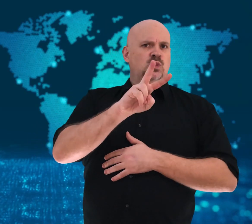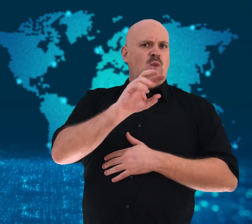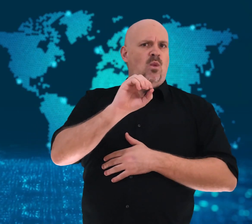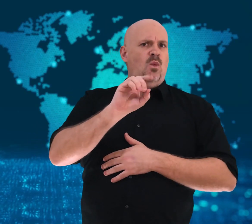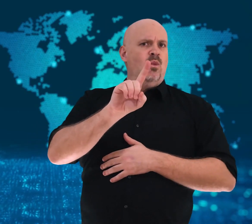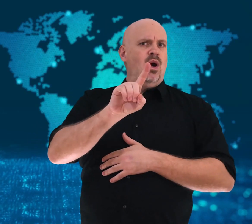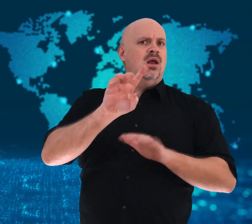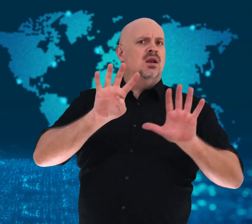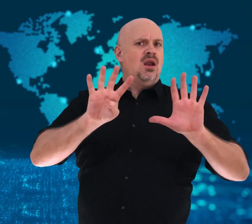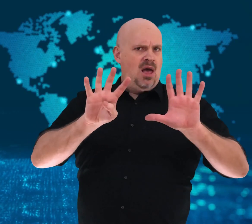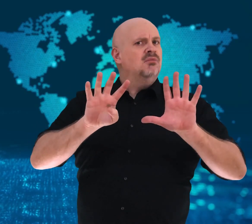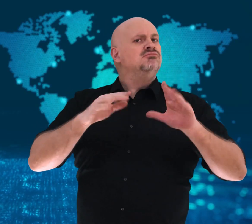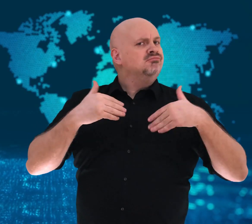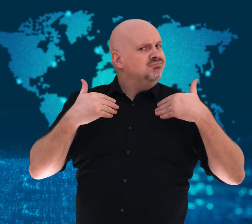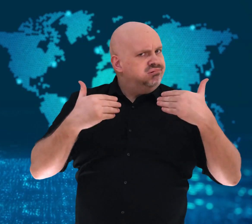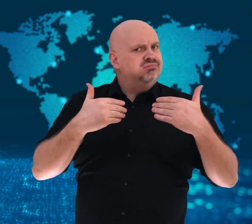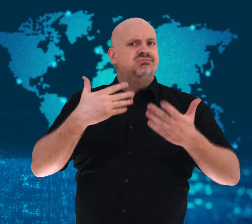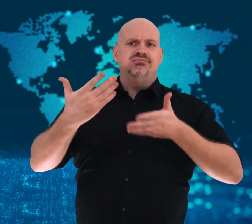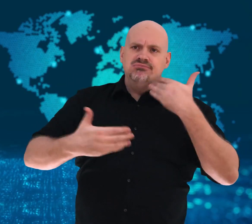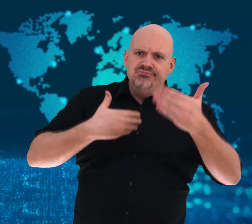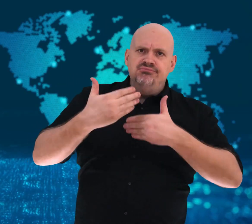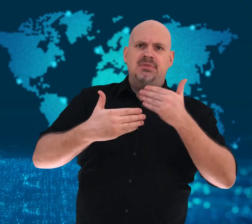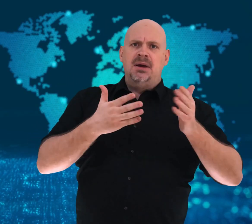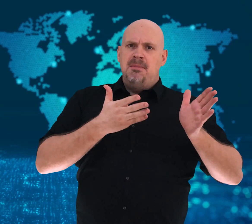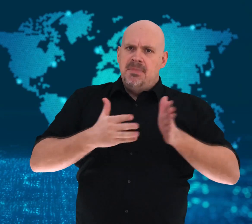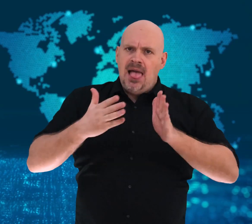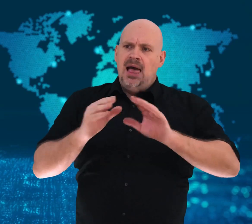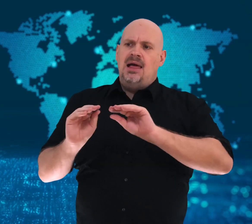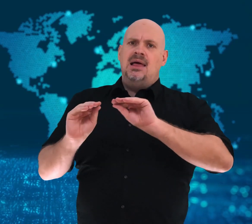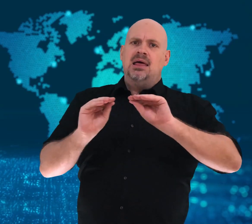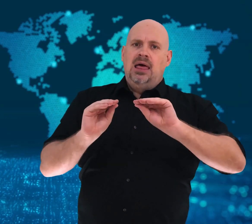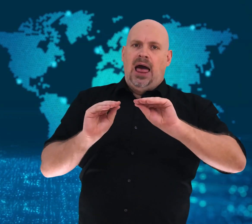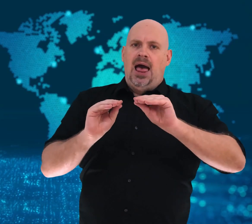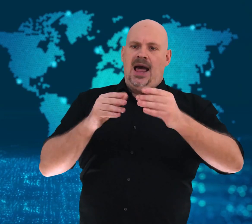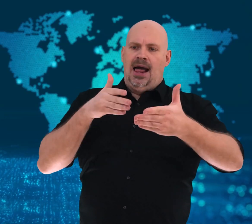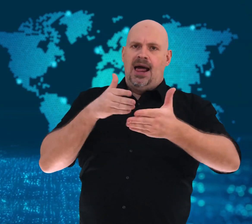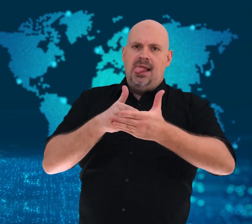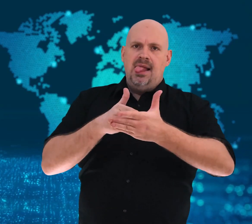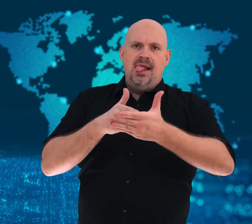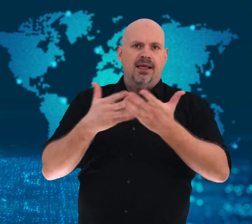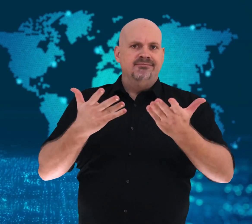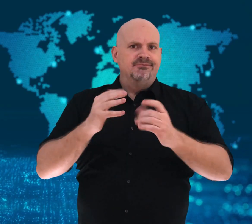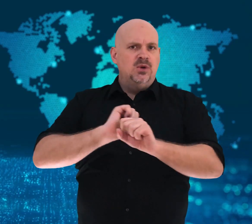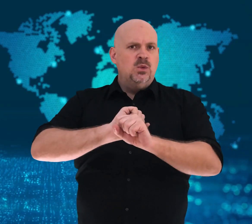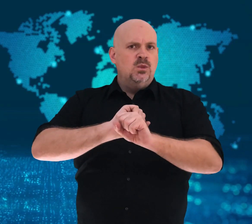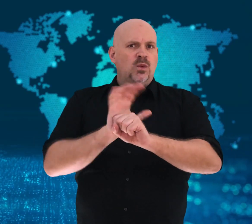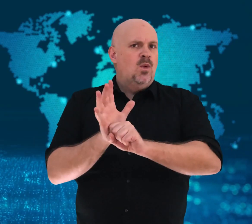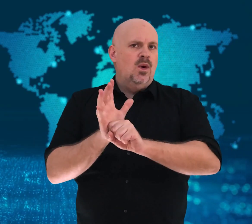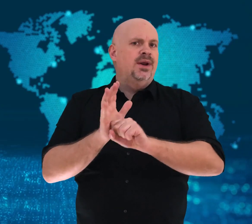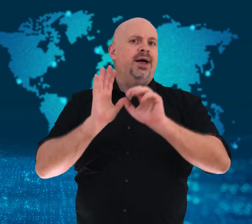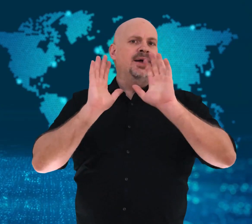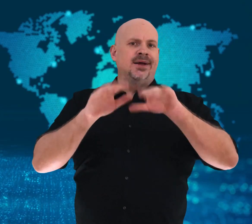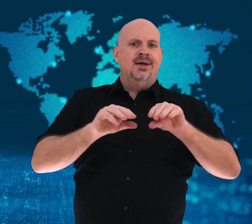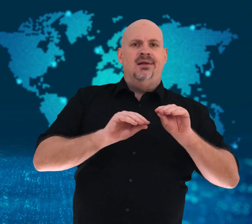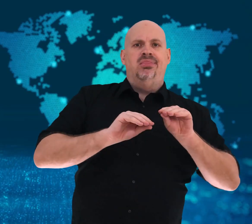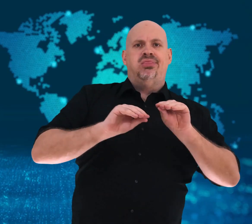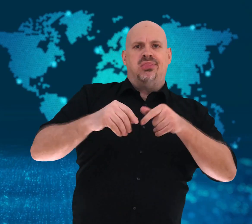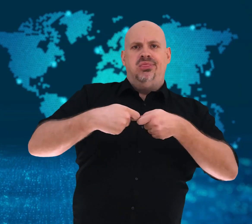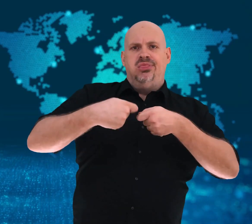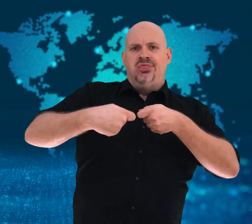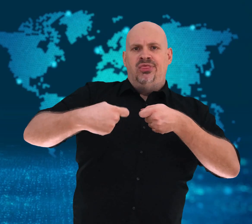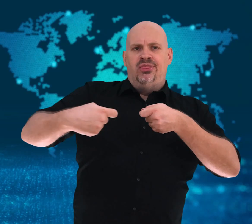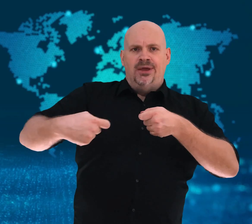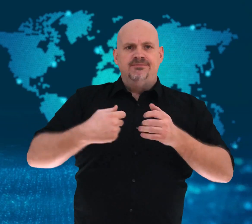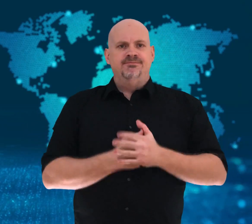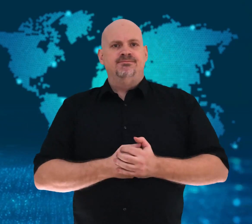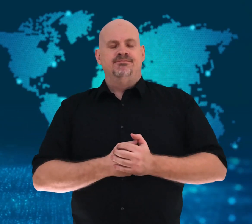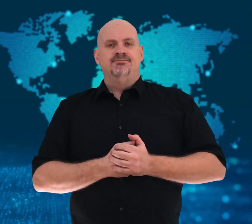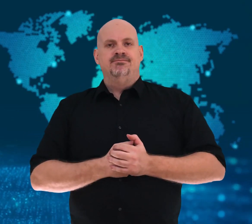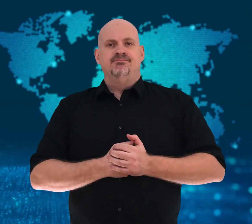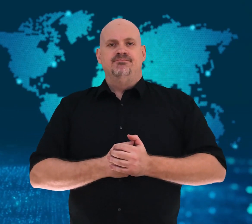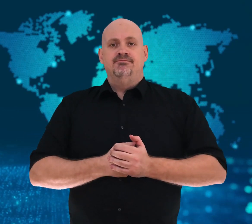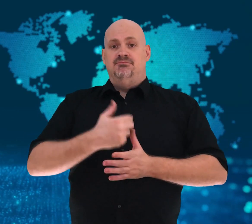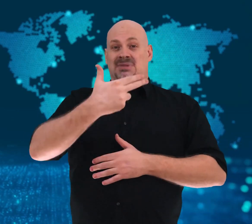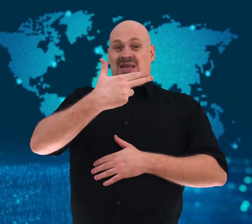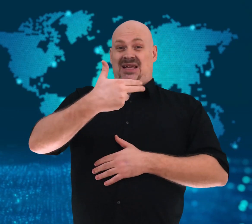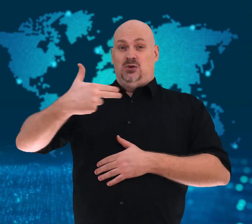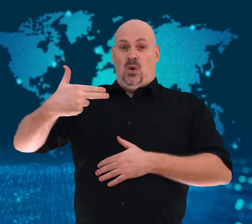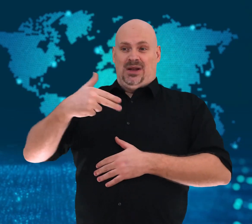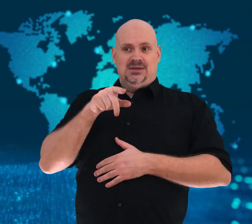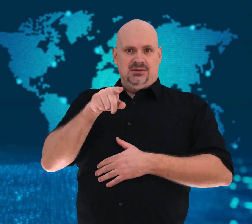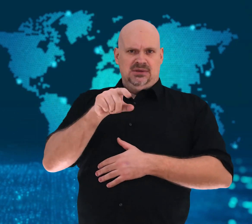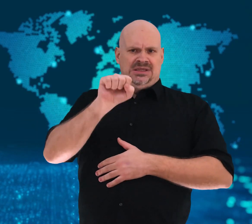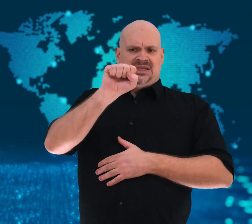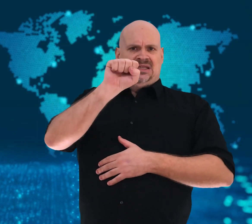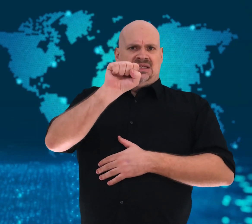Indonesia is Southeast Asia's most popular country and largest economy.